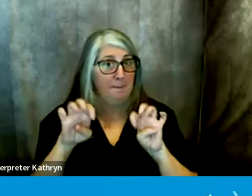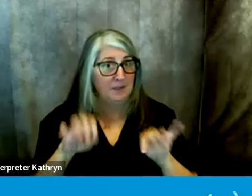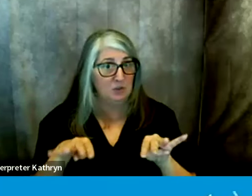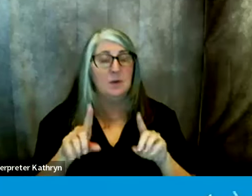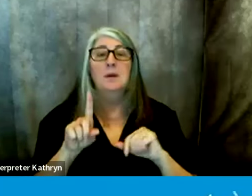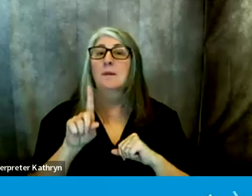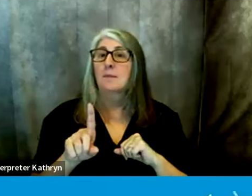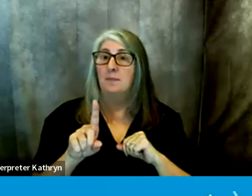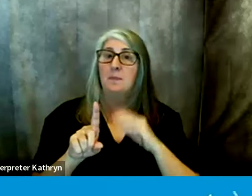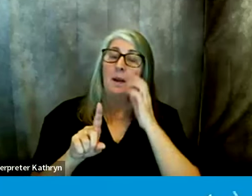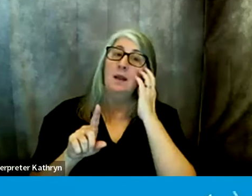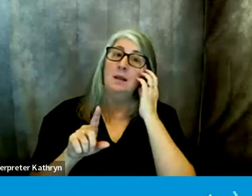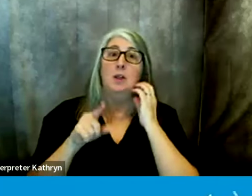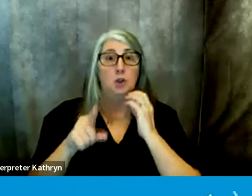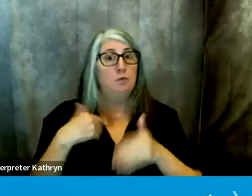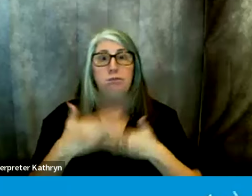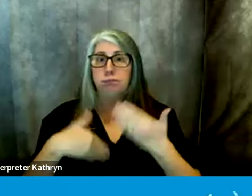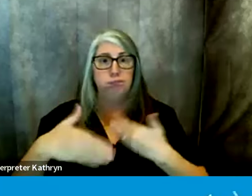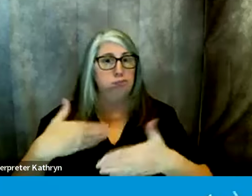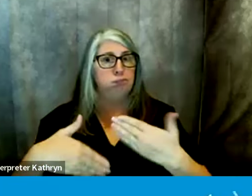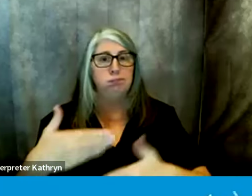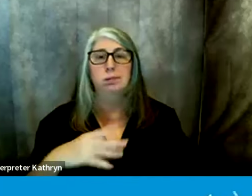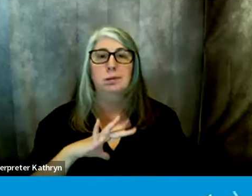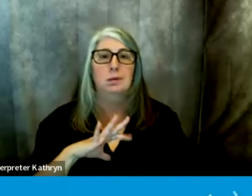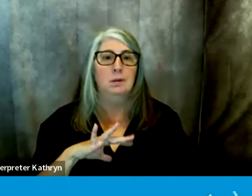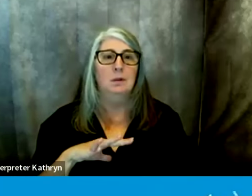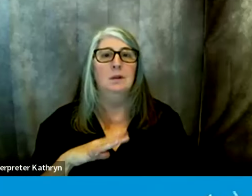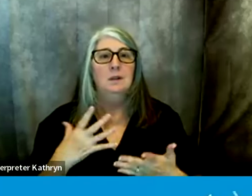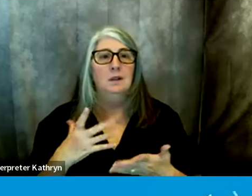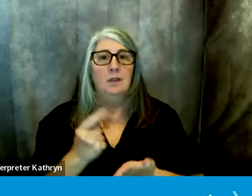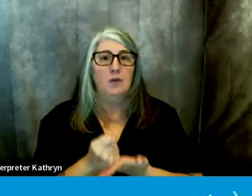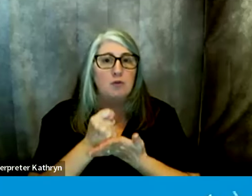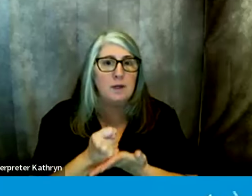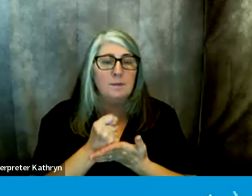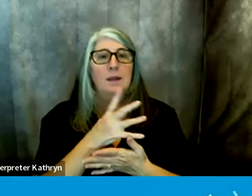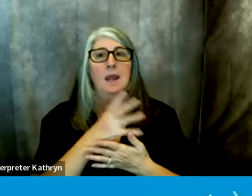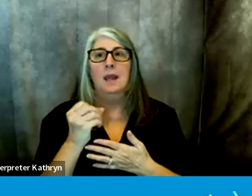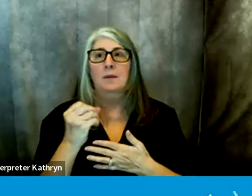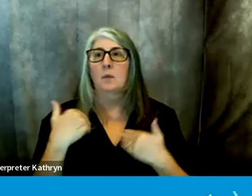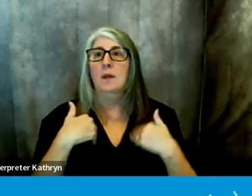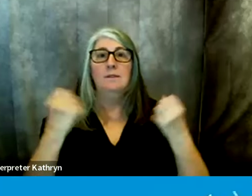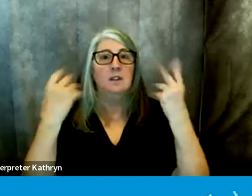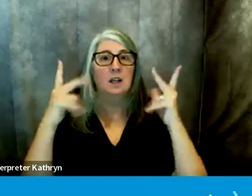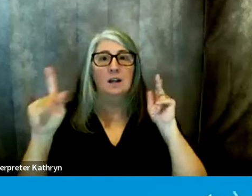how you have propelled the treatment. We have a lot of people in the community,